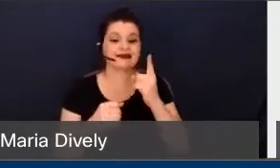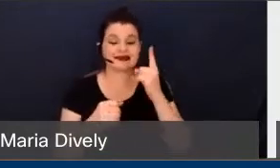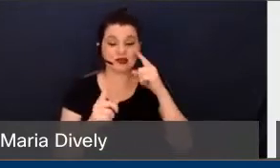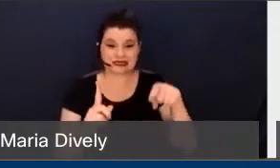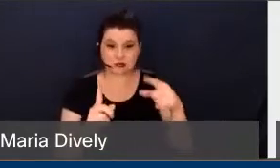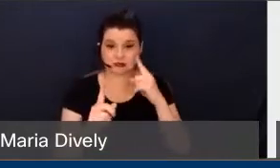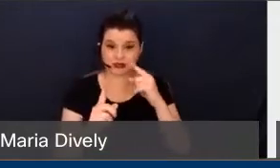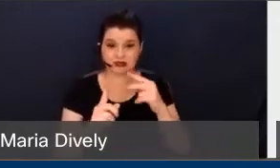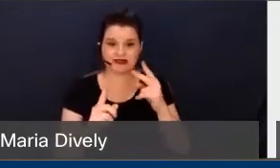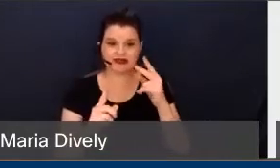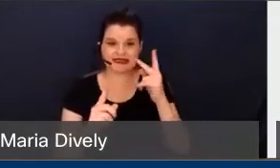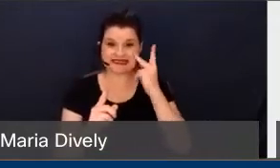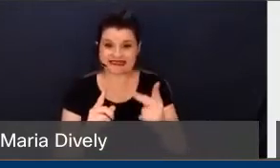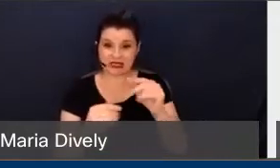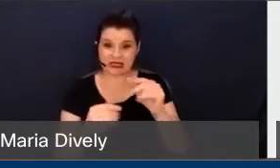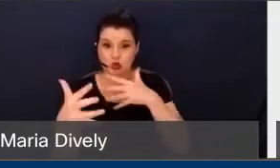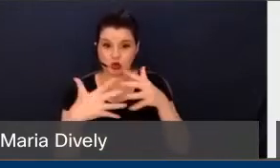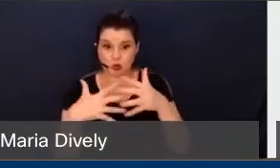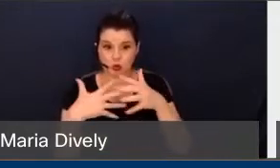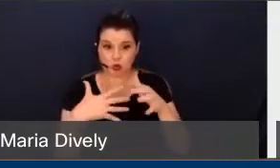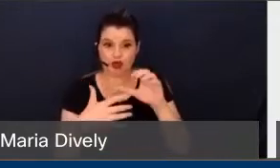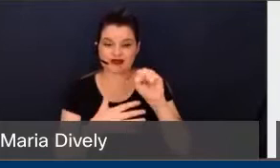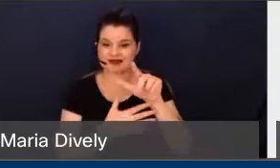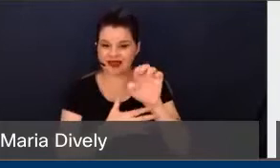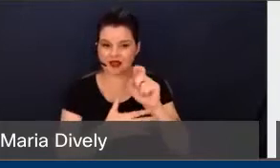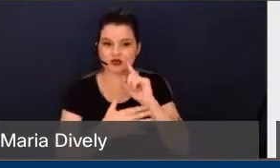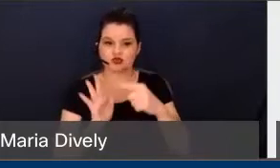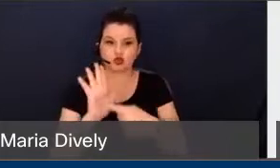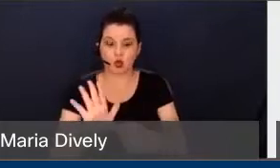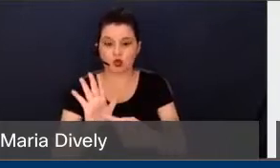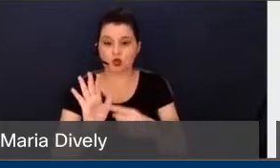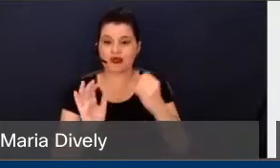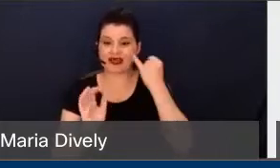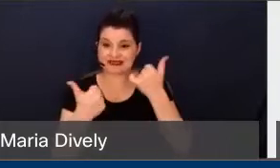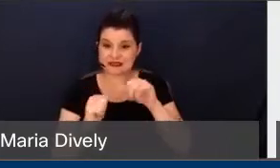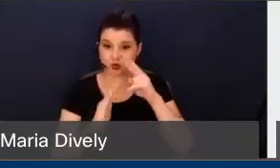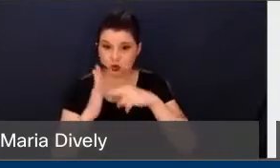view it in grayscale and this will, um, show you if it's still readable and it will also